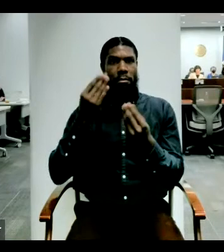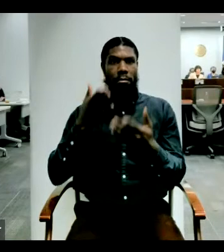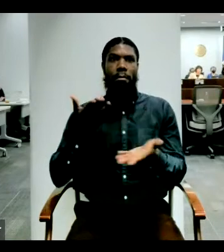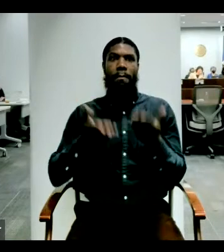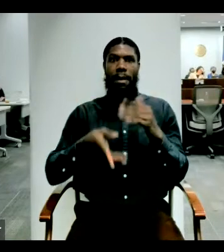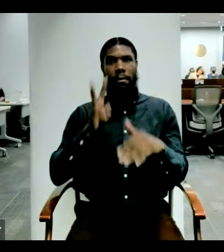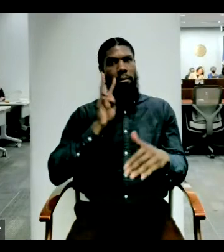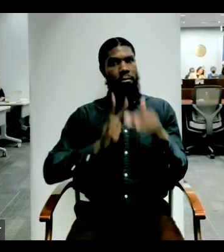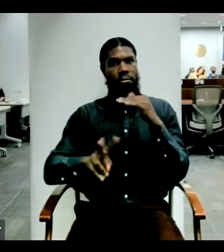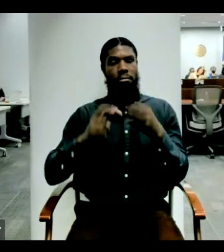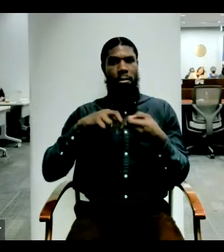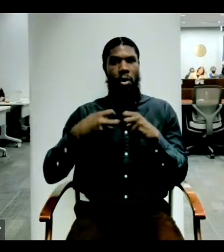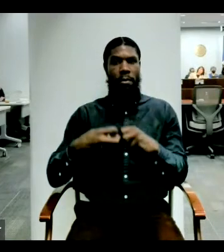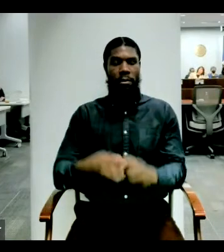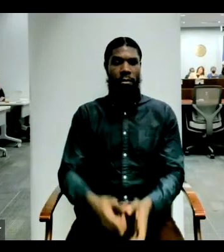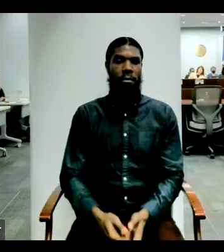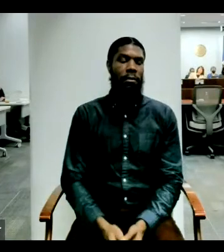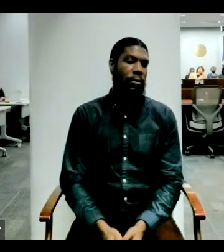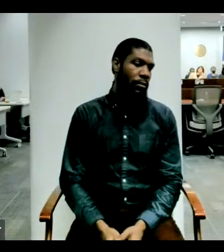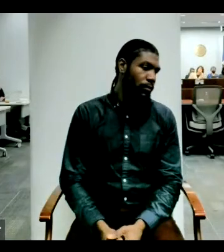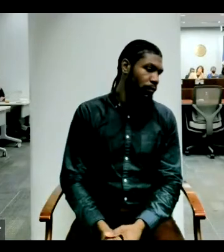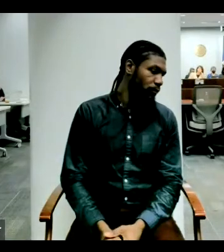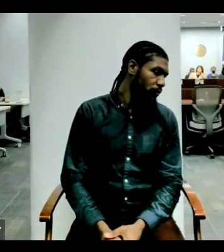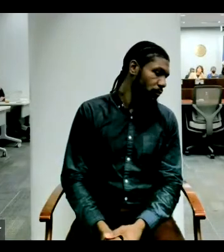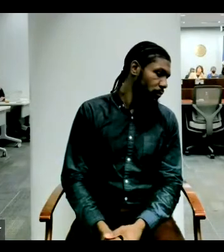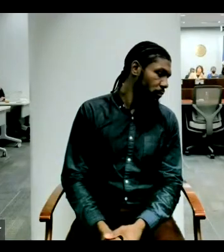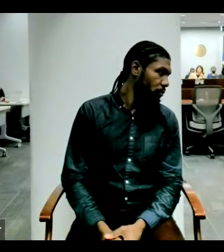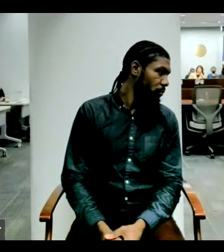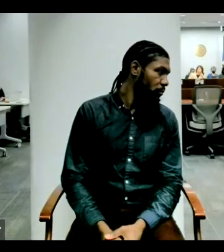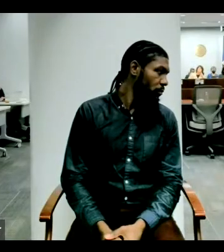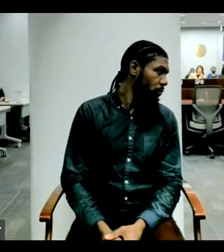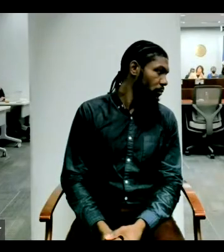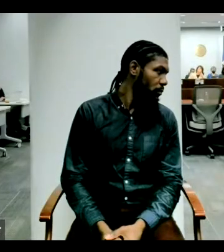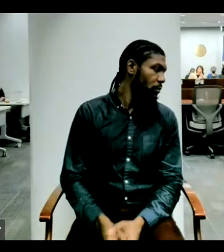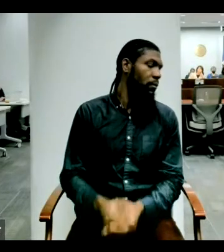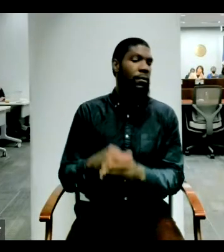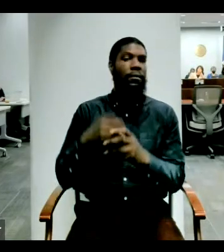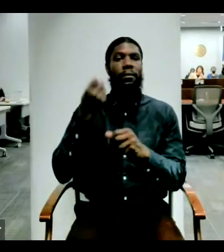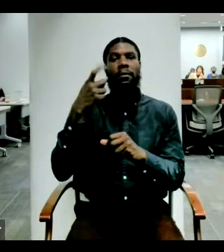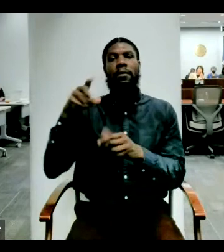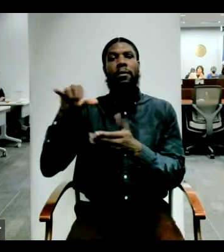As I read through um the proposal comments in the Bill they did in New York a lot of people complained only restricting